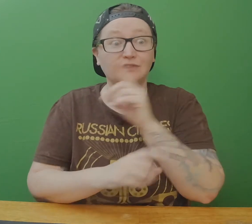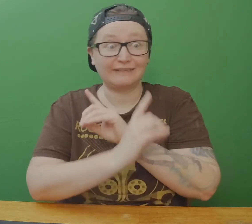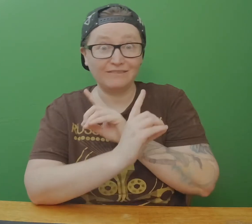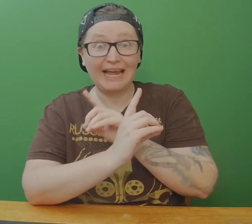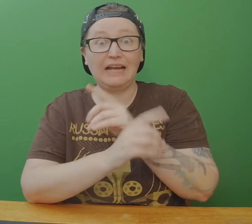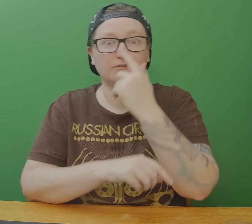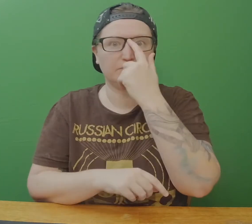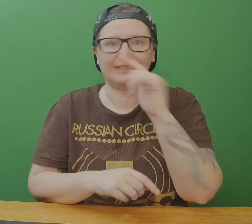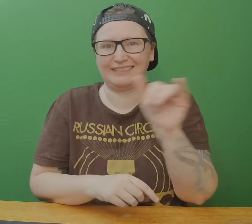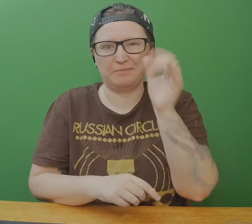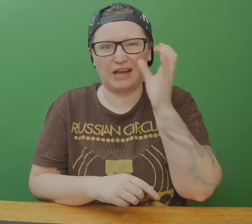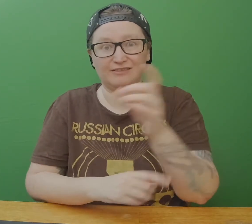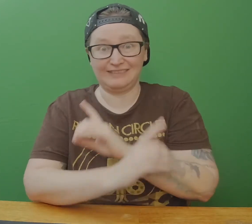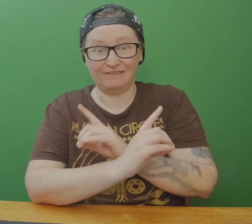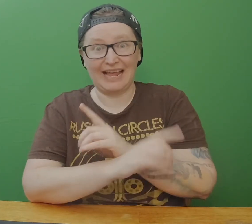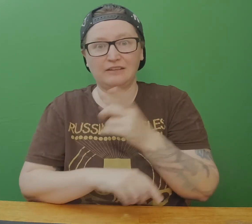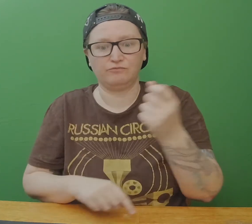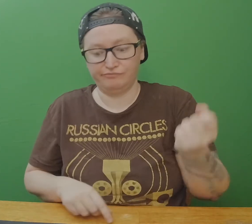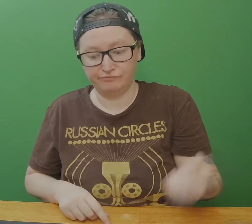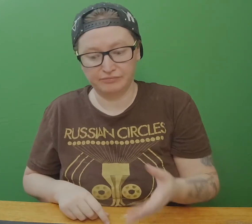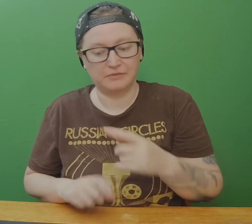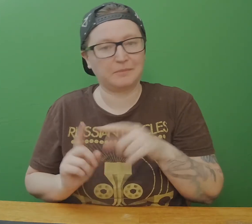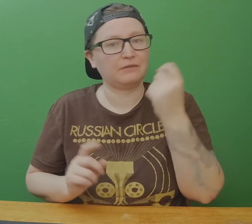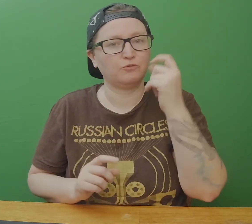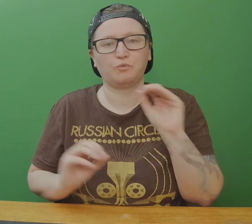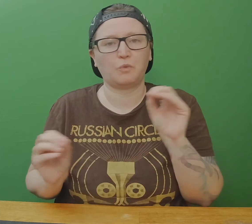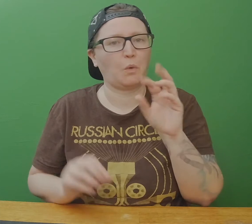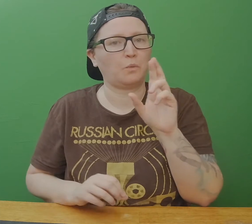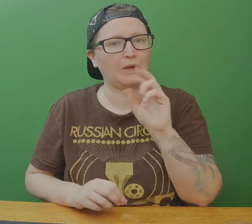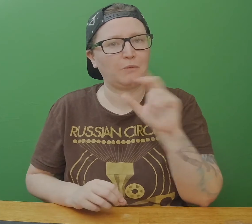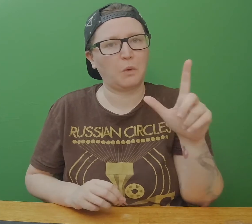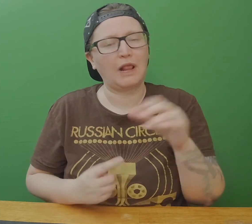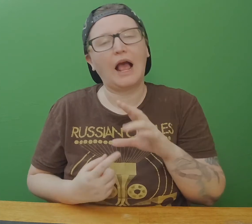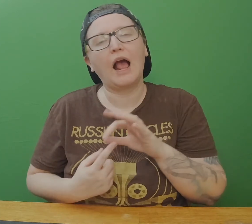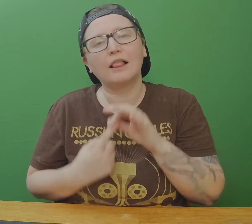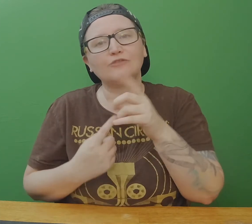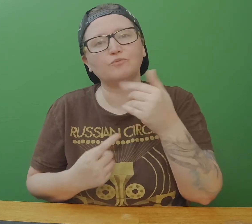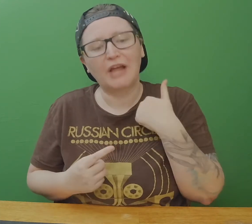person can attack they can defend same concept with defense except when you're on the defense